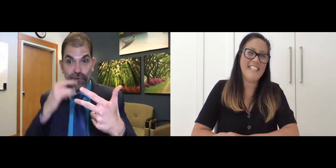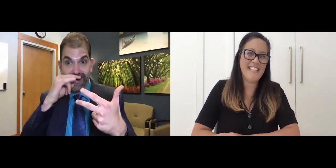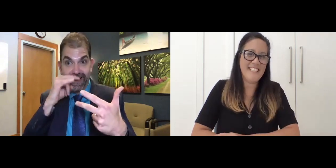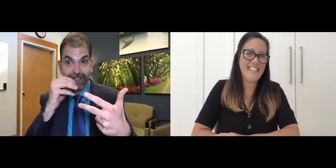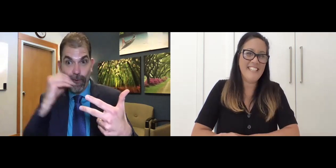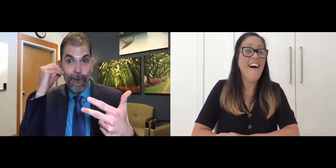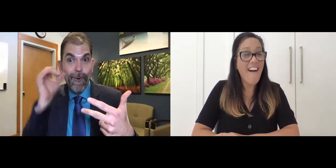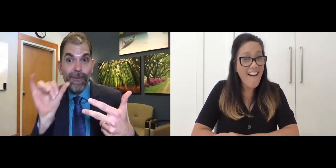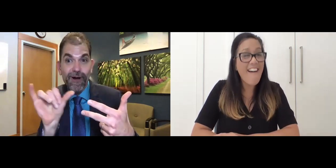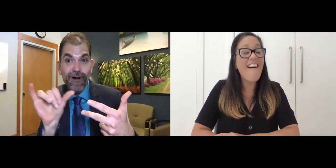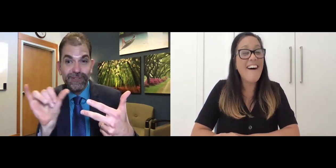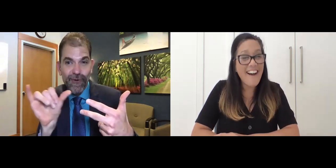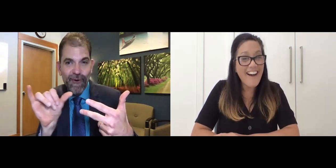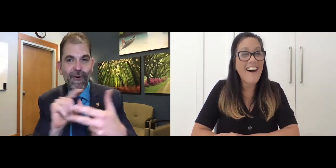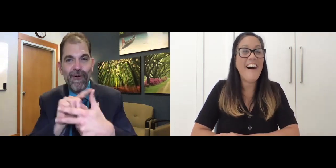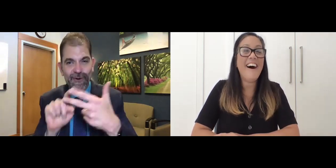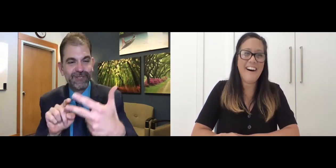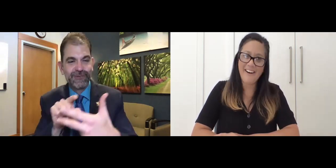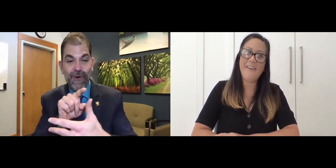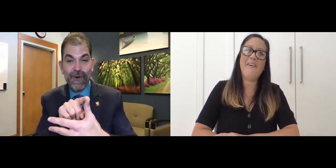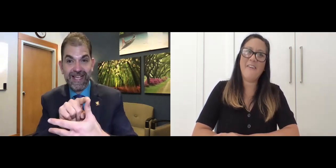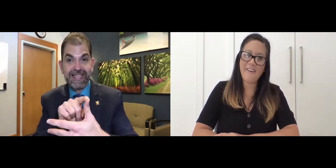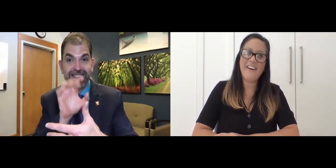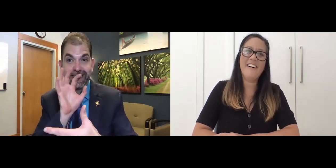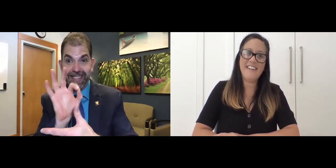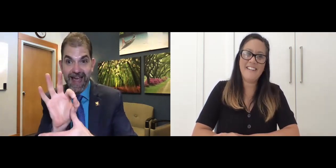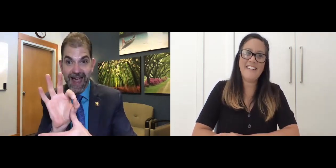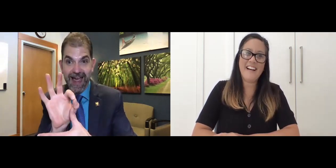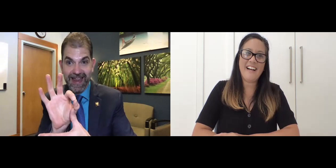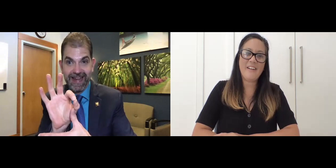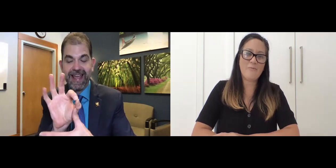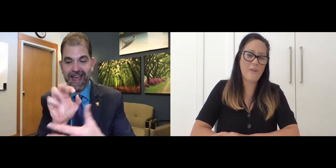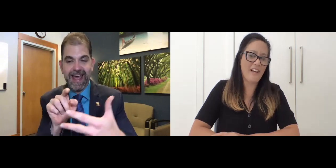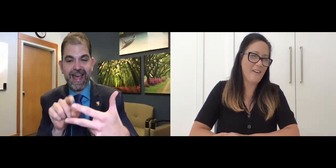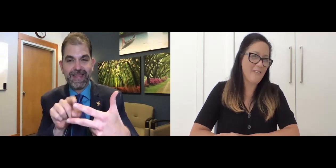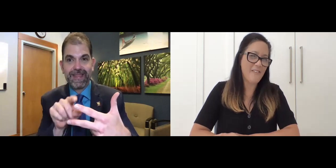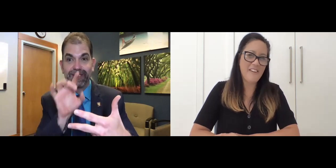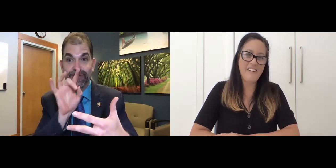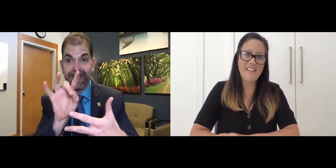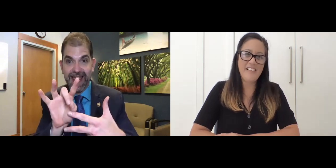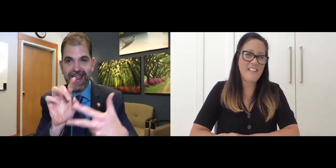We have three children and so she's been busy with them. We have a nine-year-old,